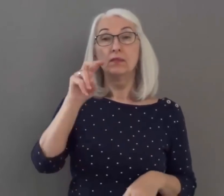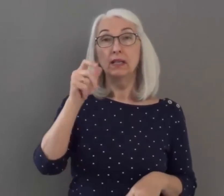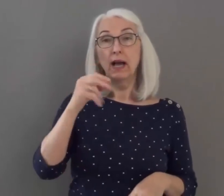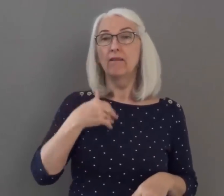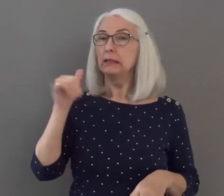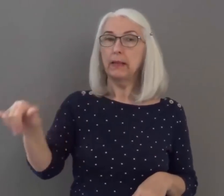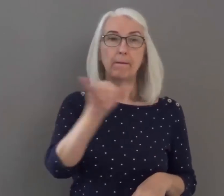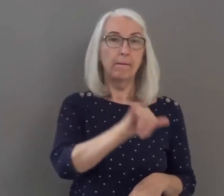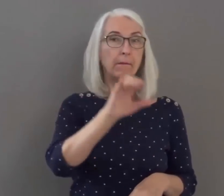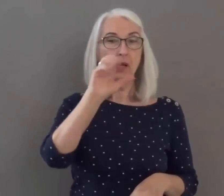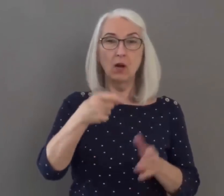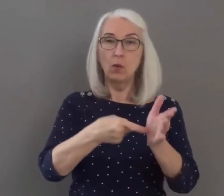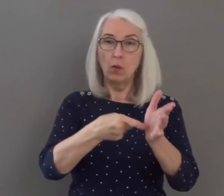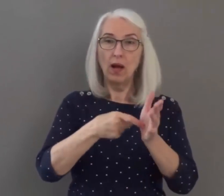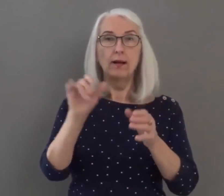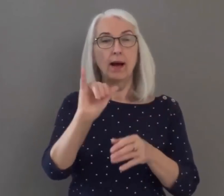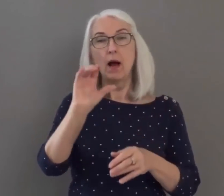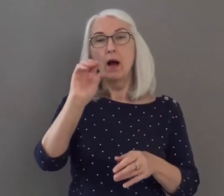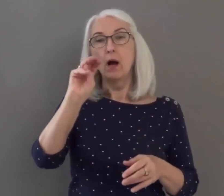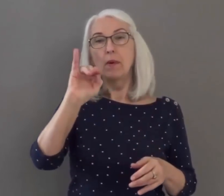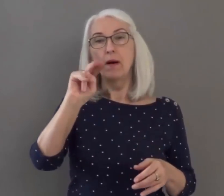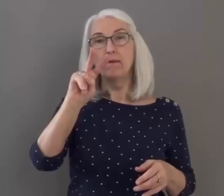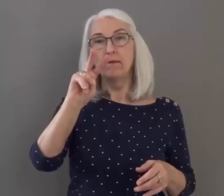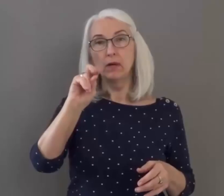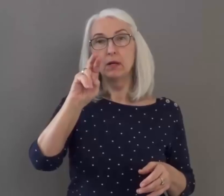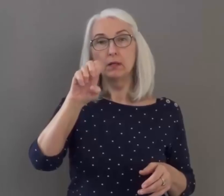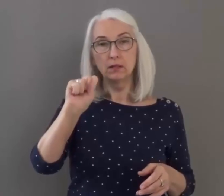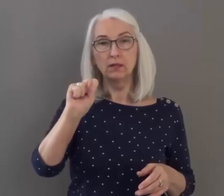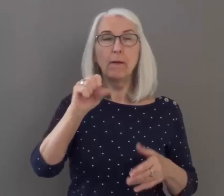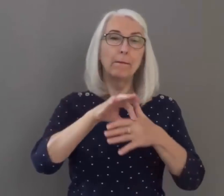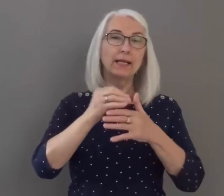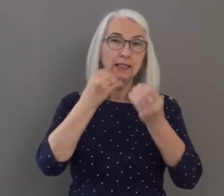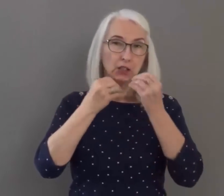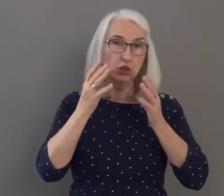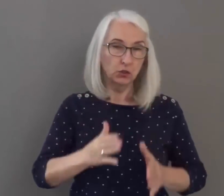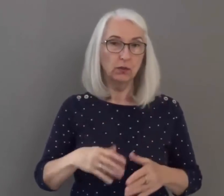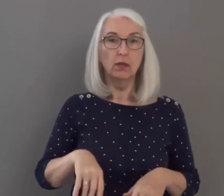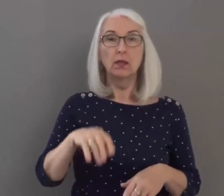Vegans have the same calcium requirements as omnivores (meat eaters).